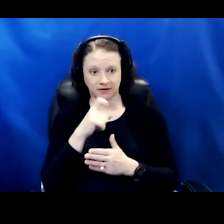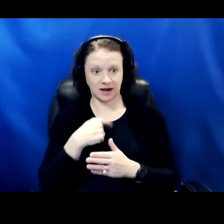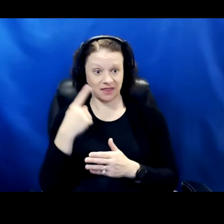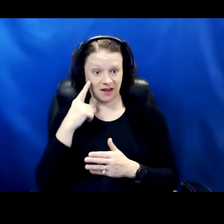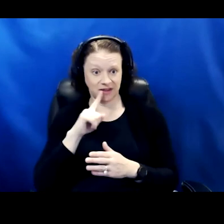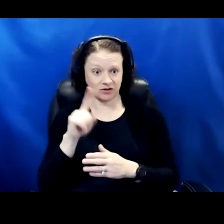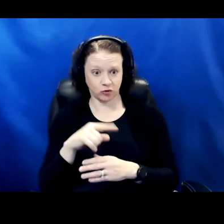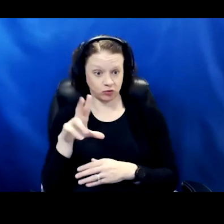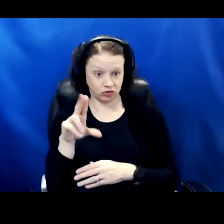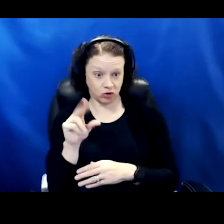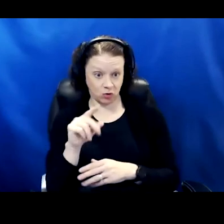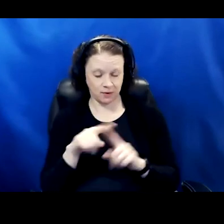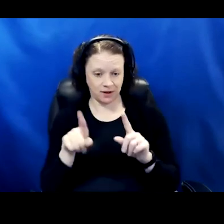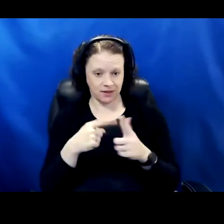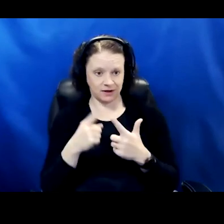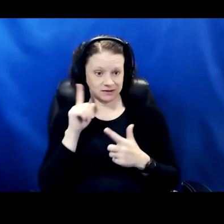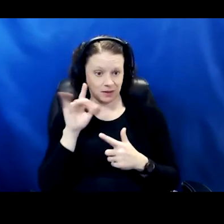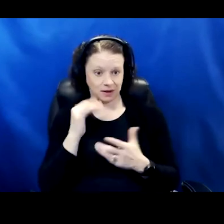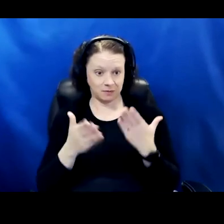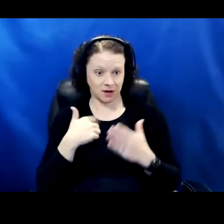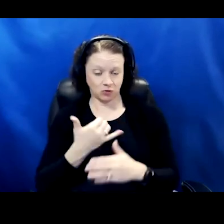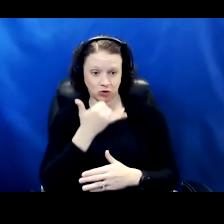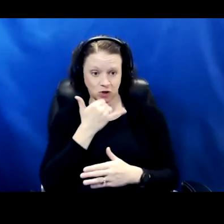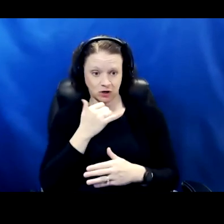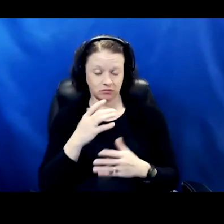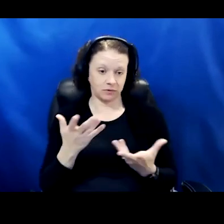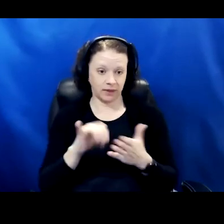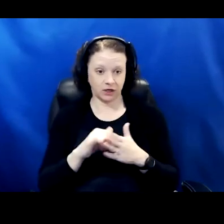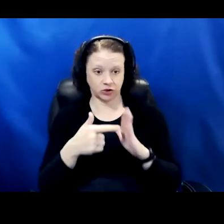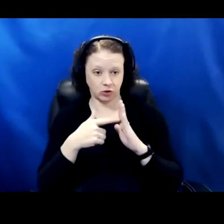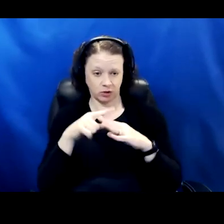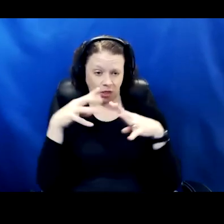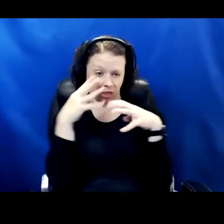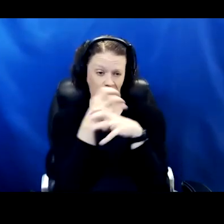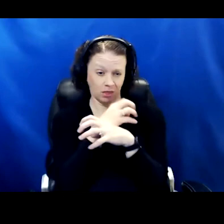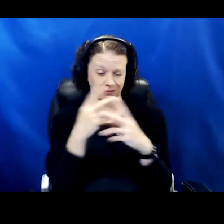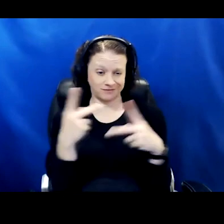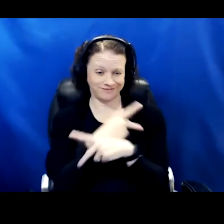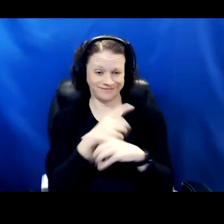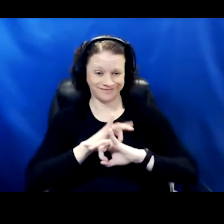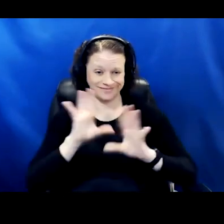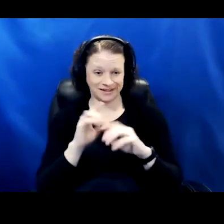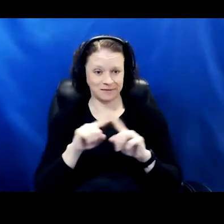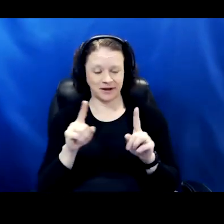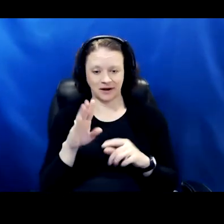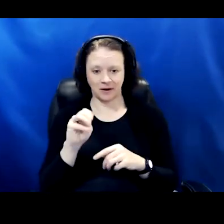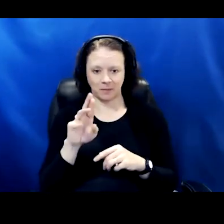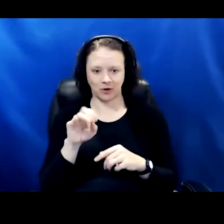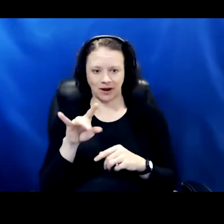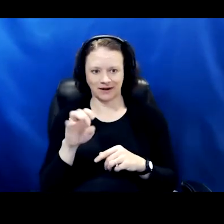but then it sounded like maybe I was wrong about that, which kind of shows how complicated this gets. Go ahead, Brandie. [Brandie] Oh, no, you're totally not wrong.